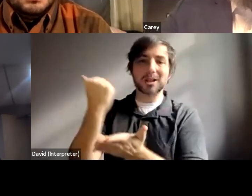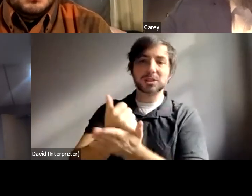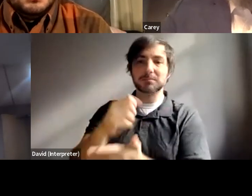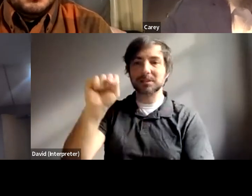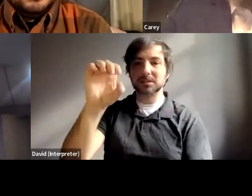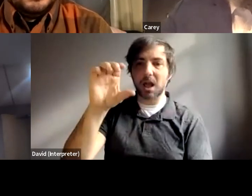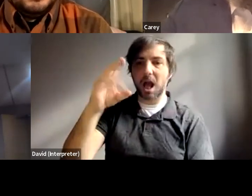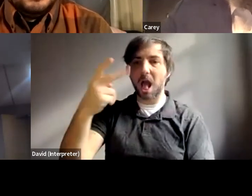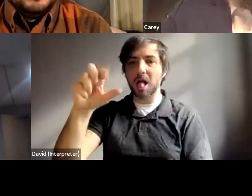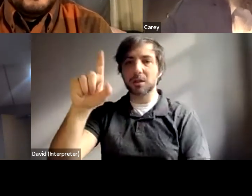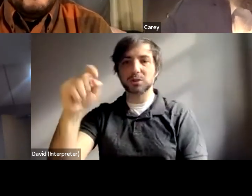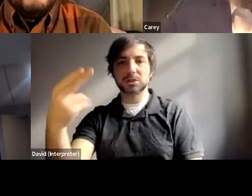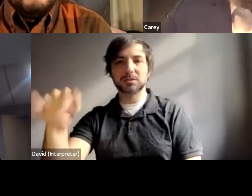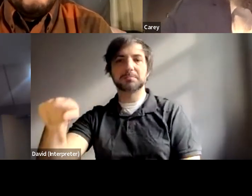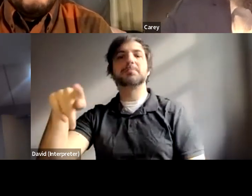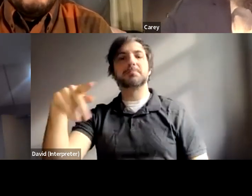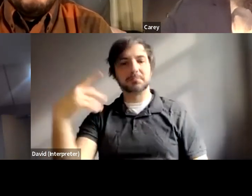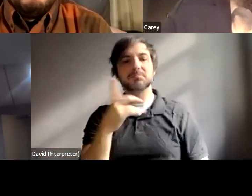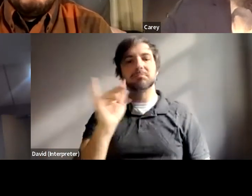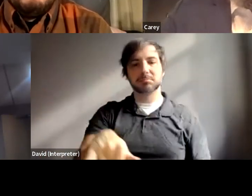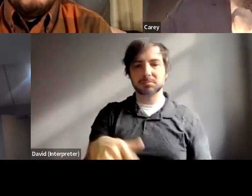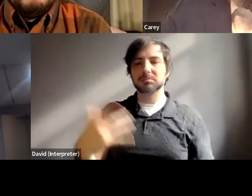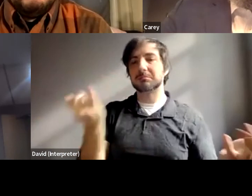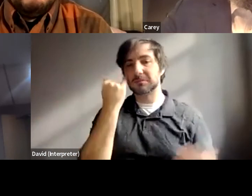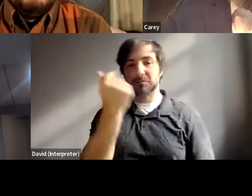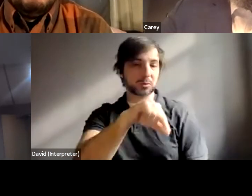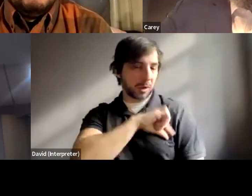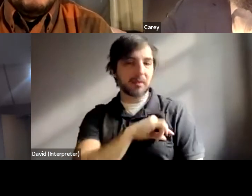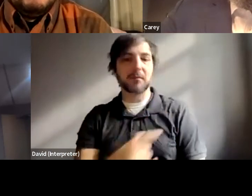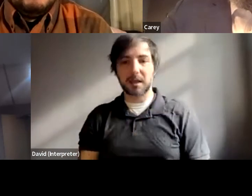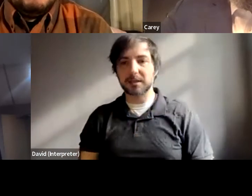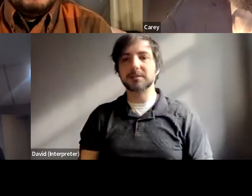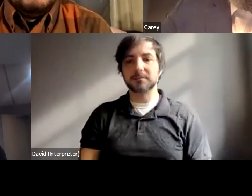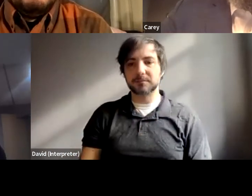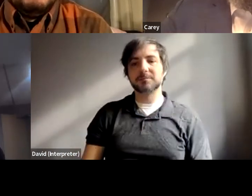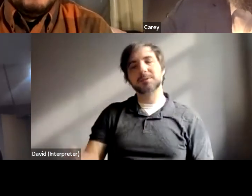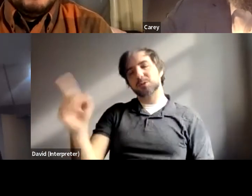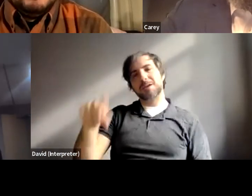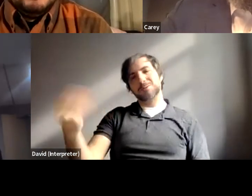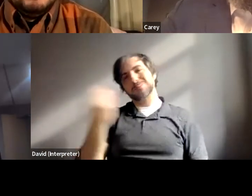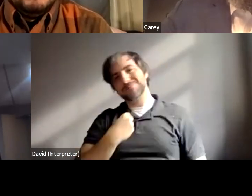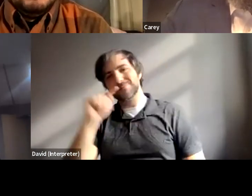the membership section. You have to have your tax information and all of that. There are